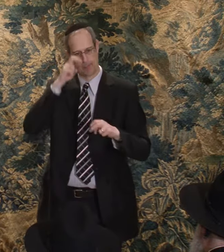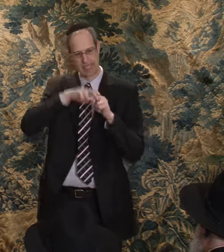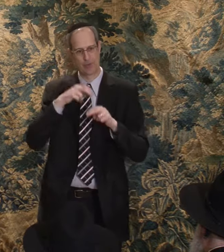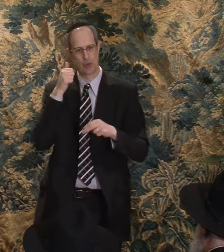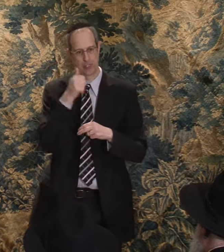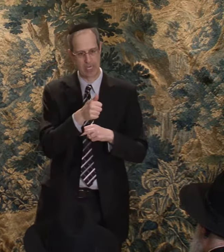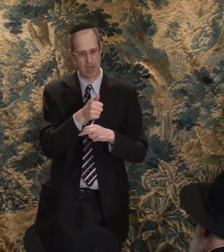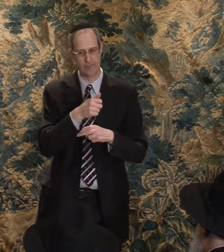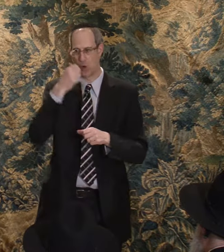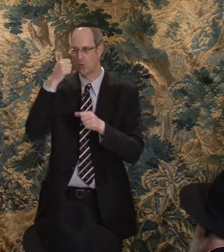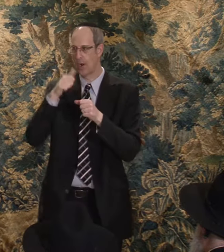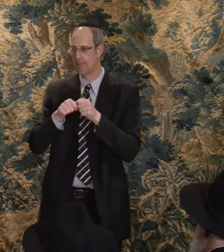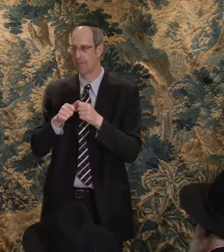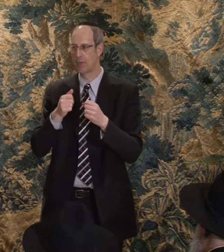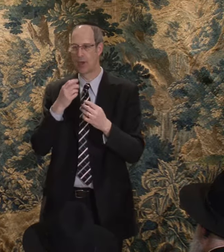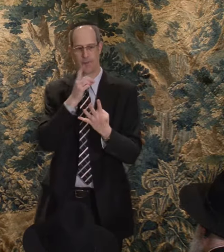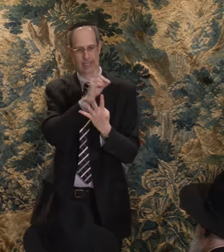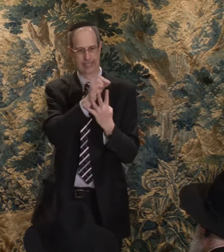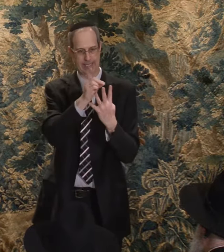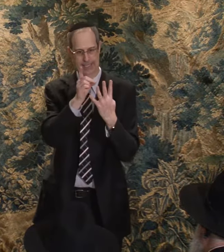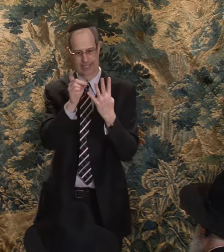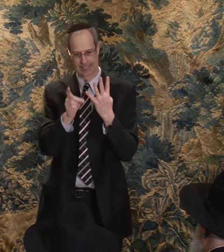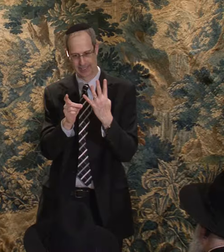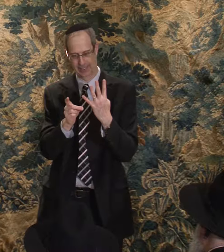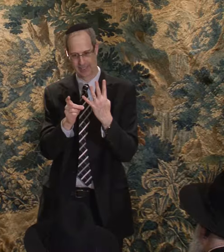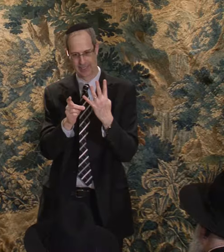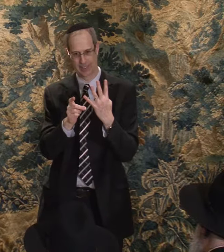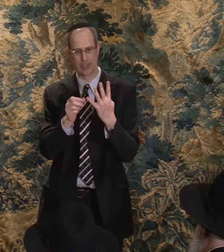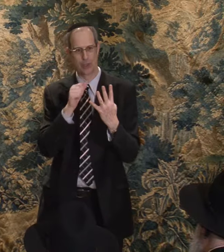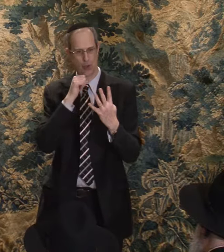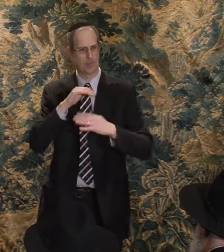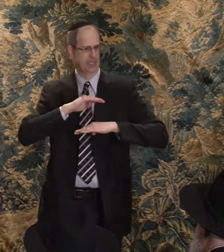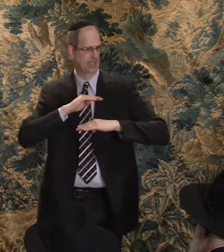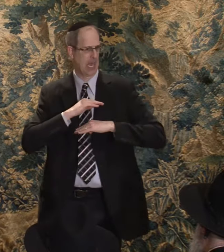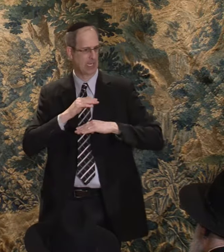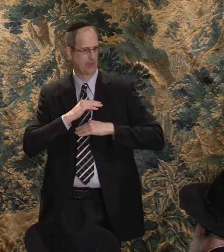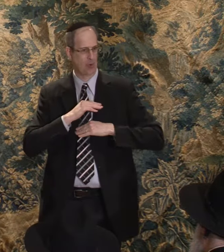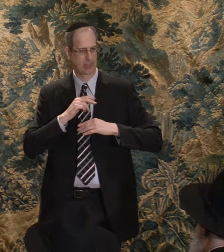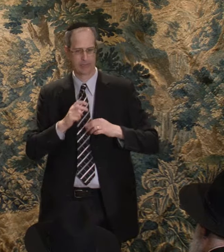remember the four DS and don't be satisfied that you only climbed part of